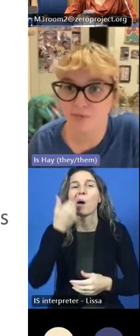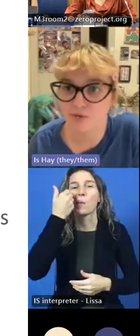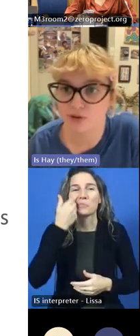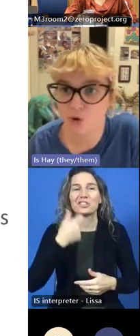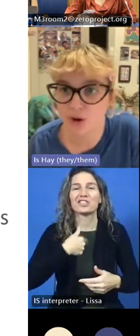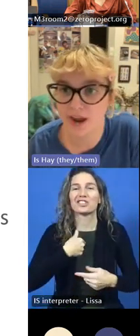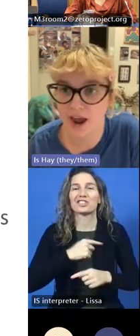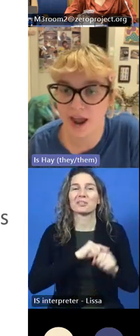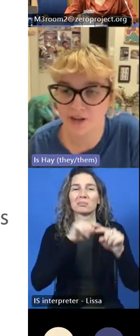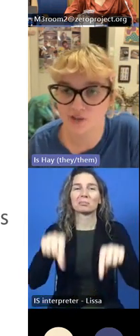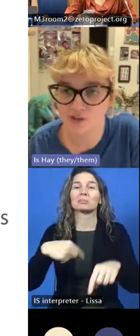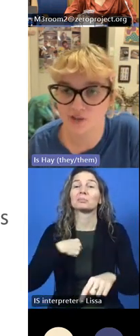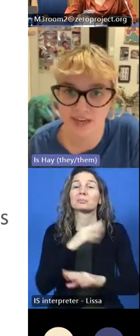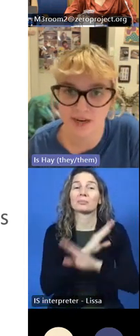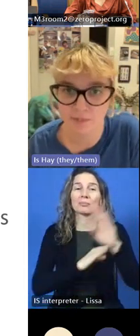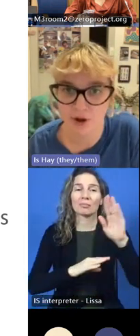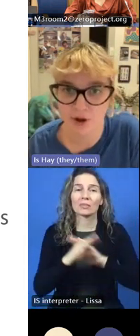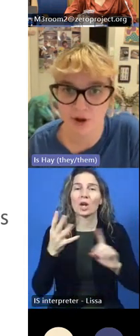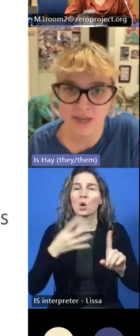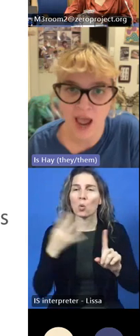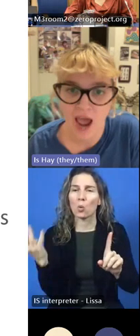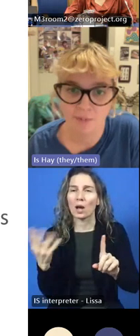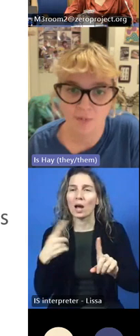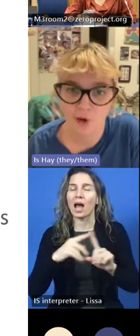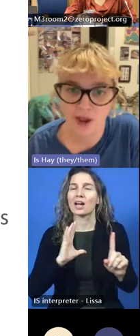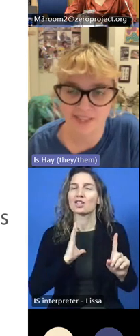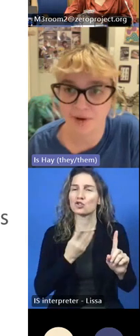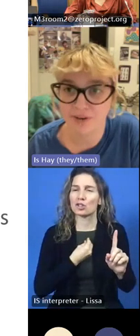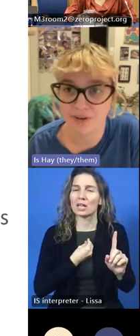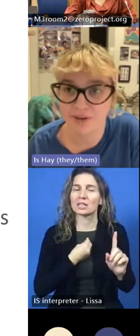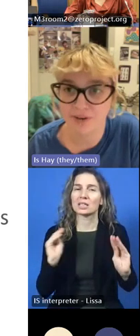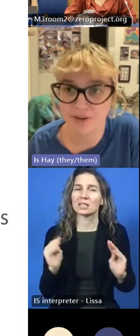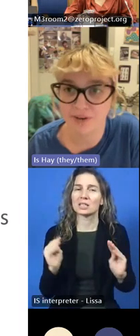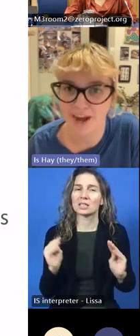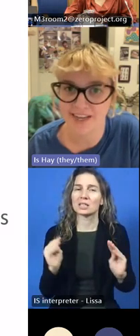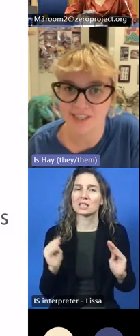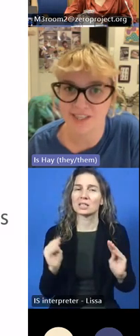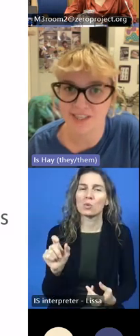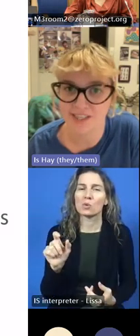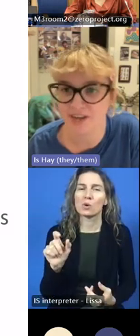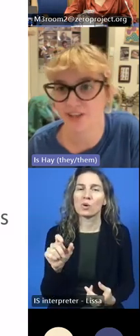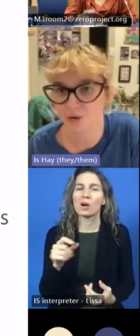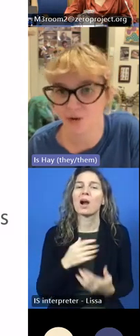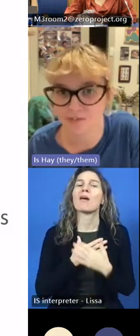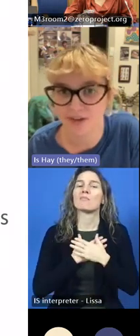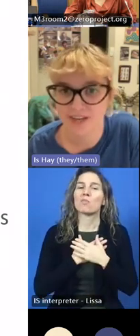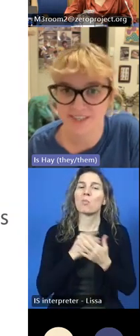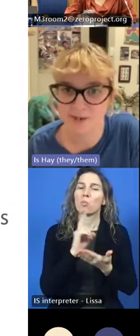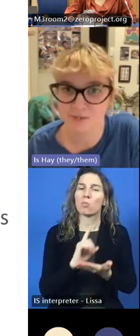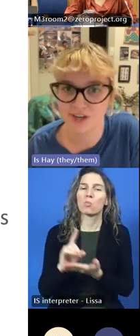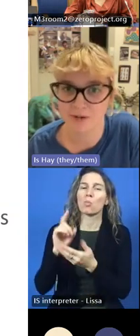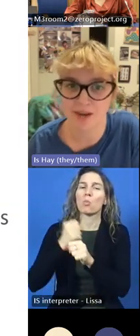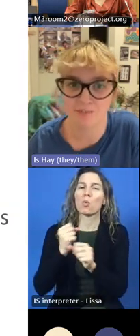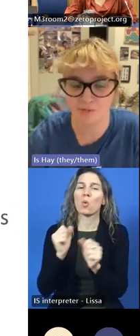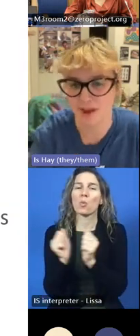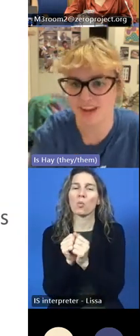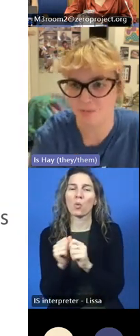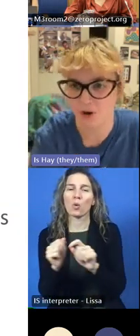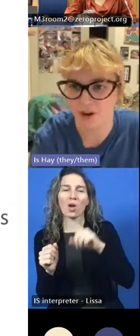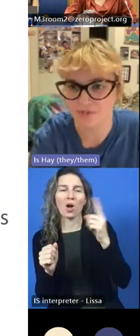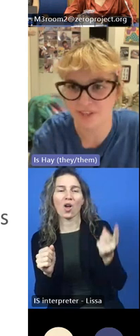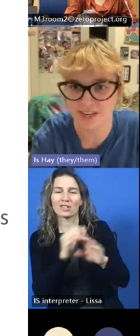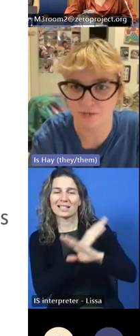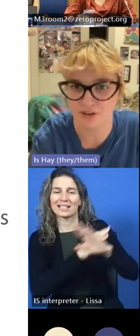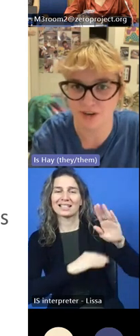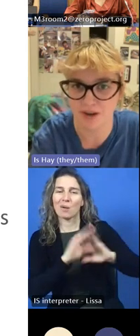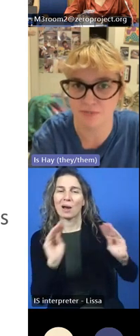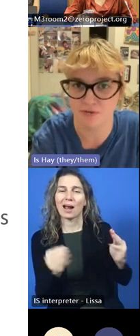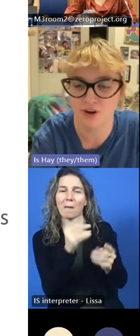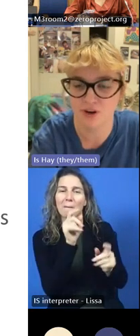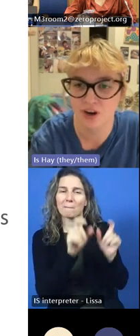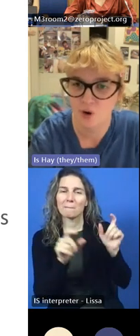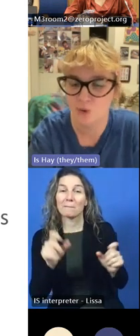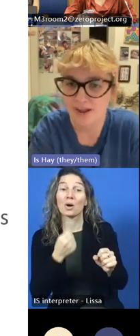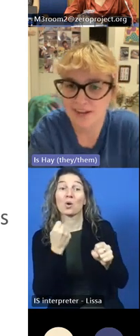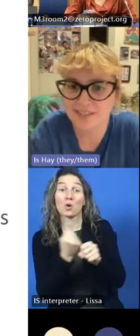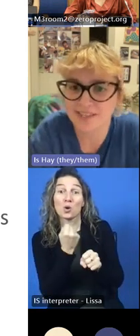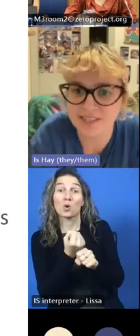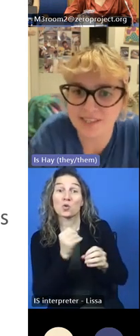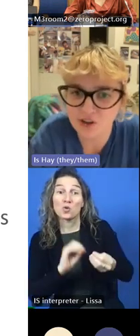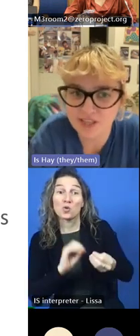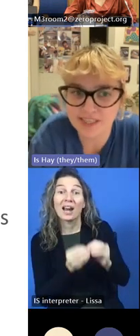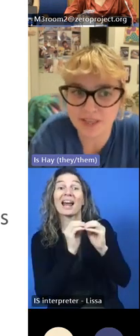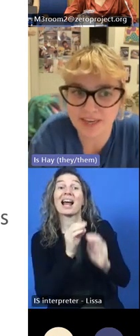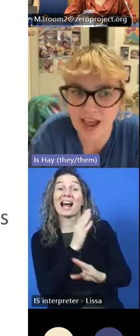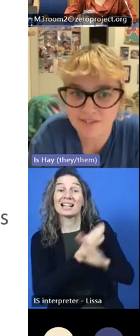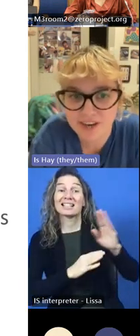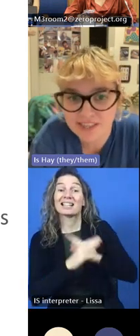a disabled queer and trans young person who has the privilege of working with the youth disability